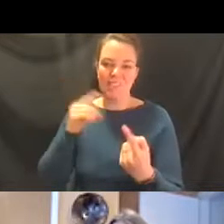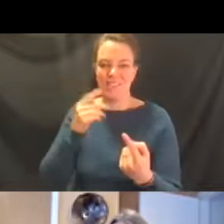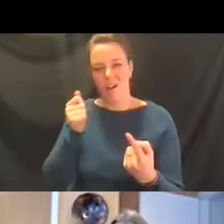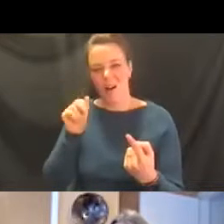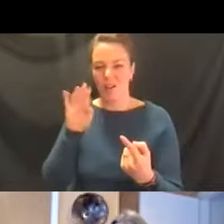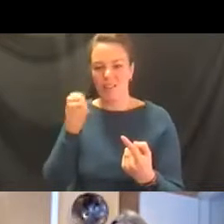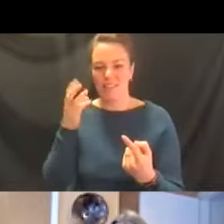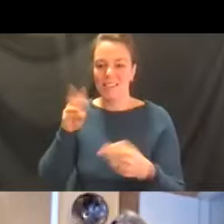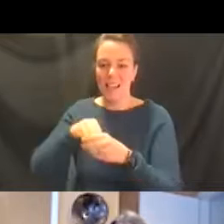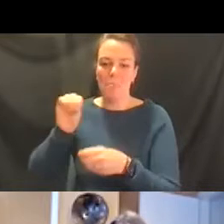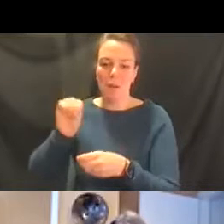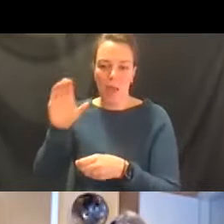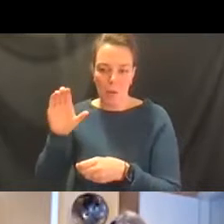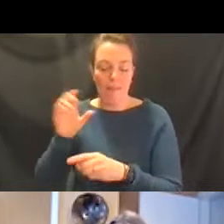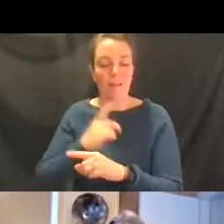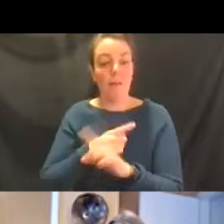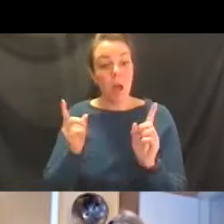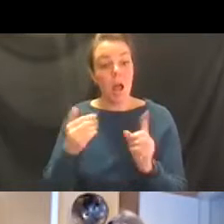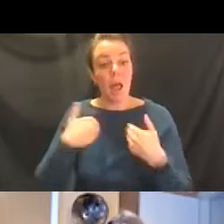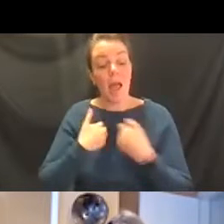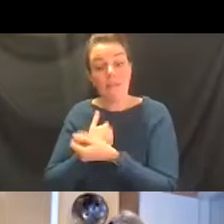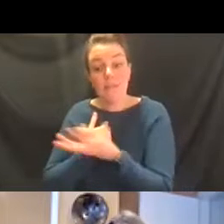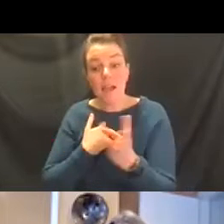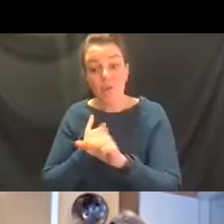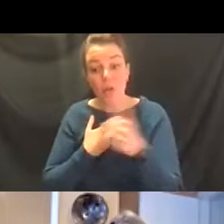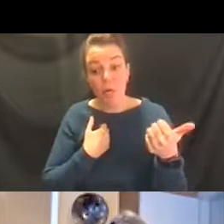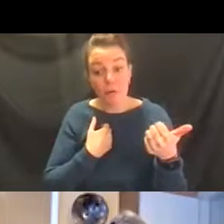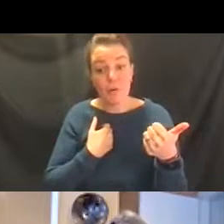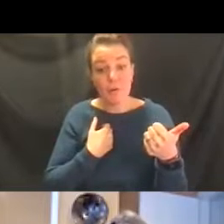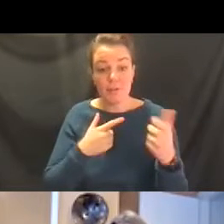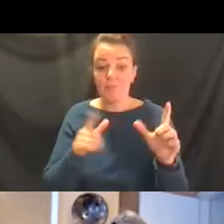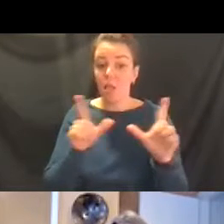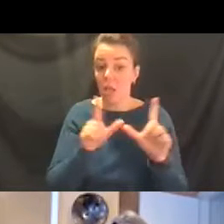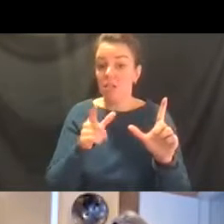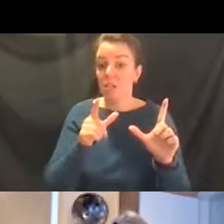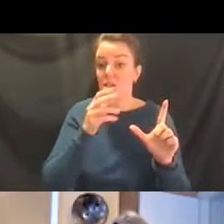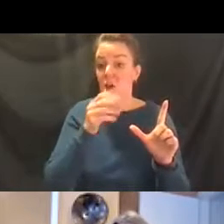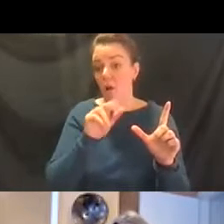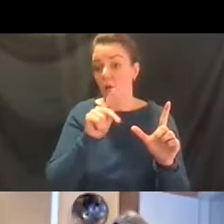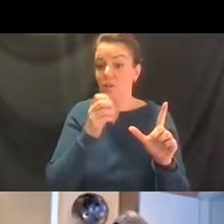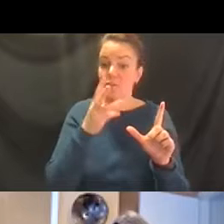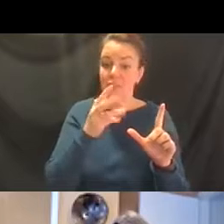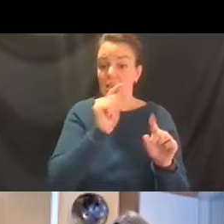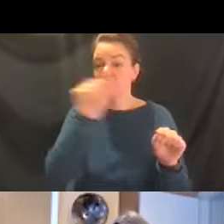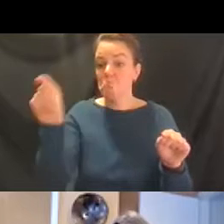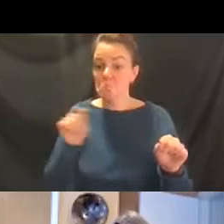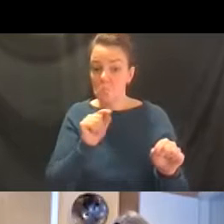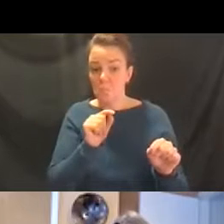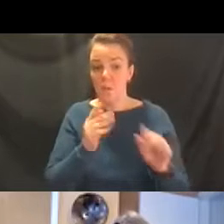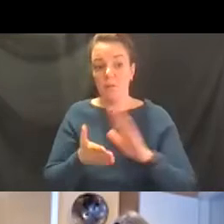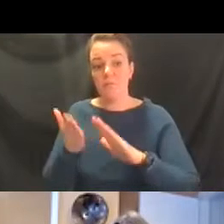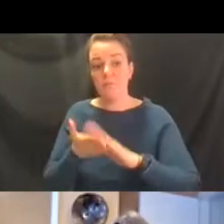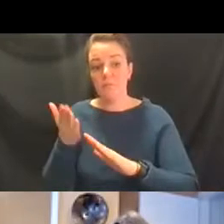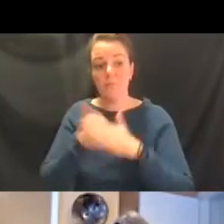but there are several licensed article 16 clinics across the community run by the Arc of Monroe and